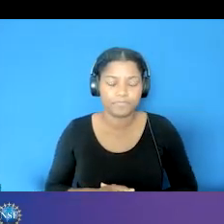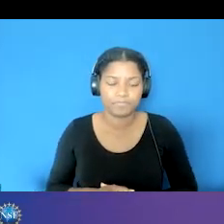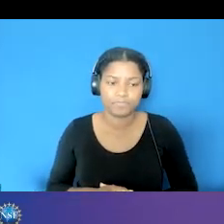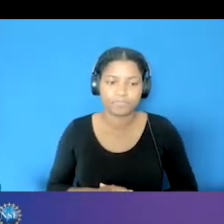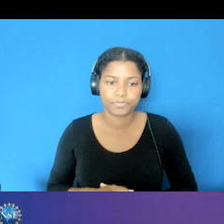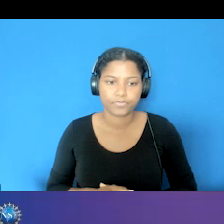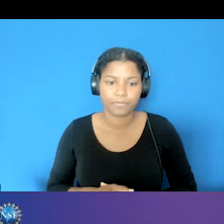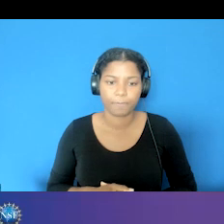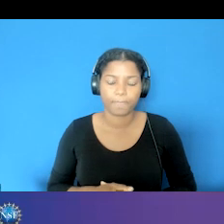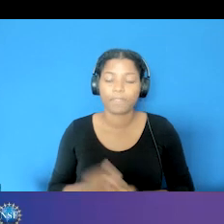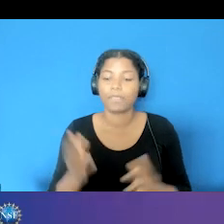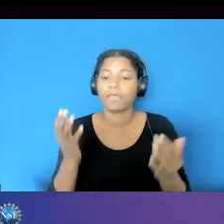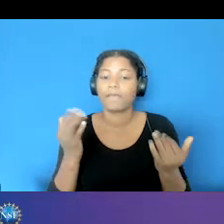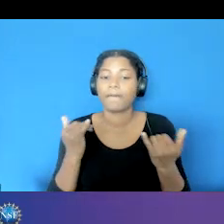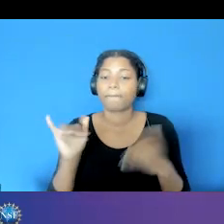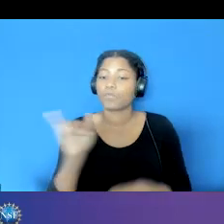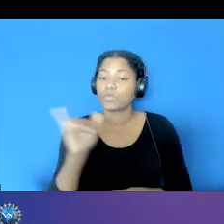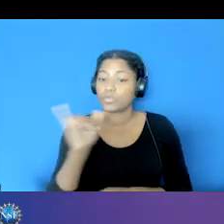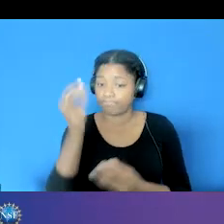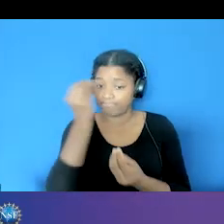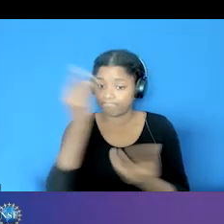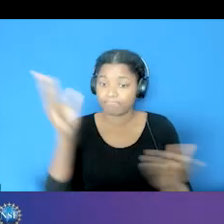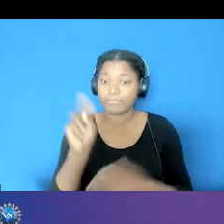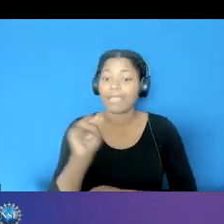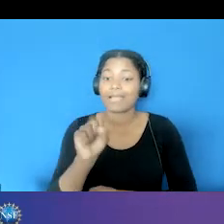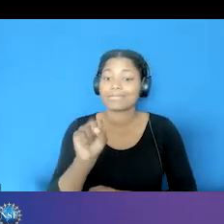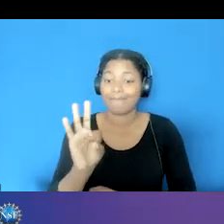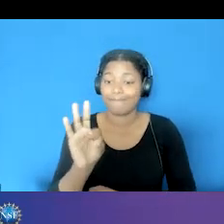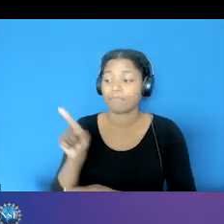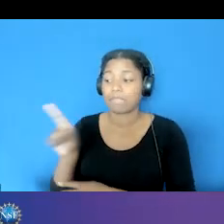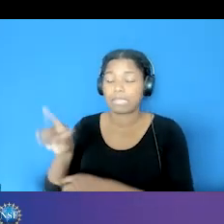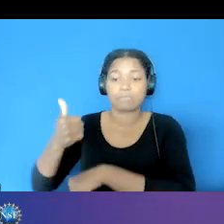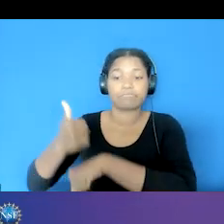I will take the opportunity to point out that NSF makes the awards